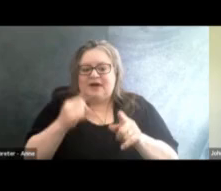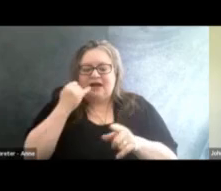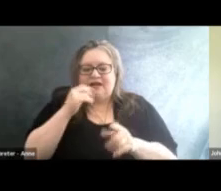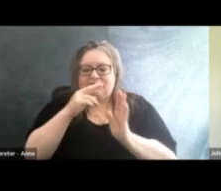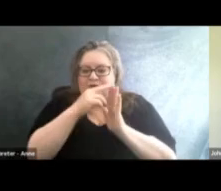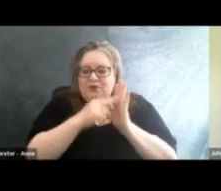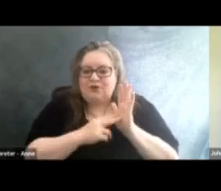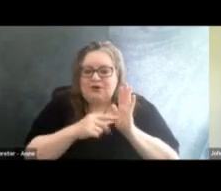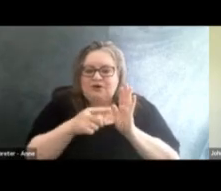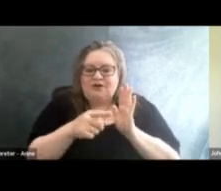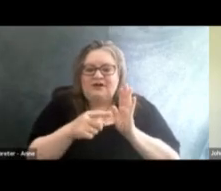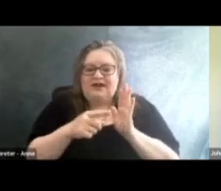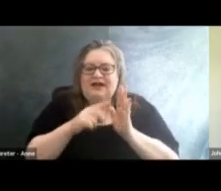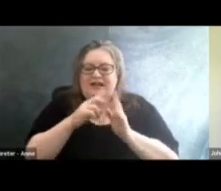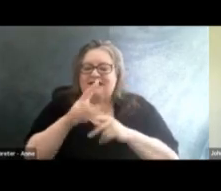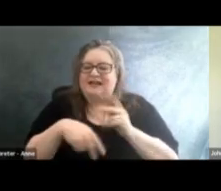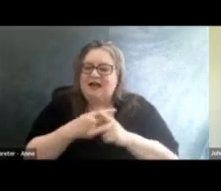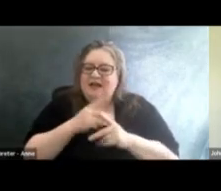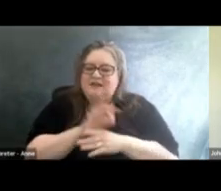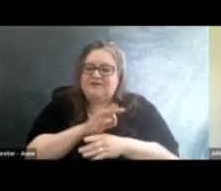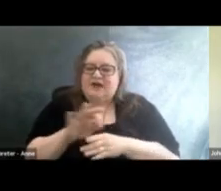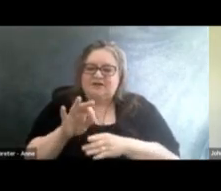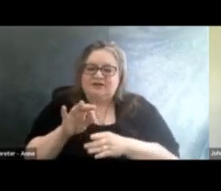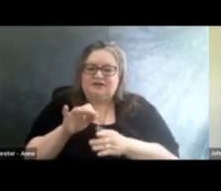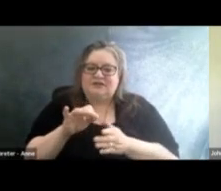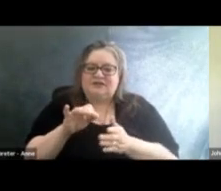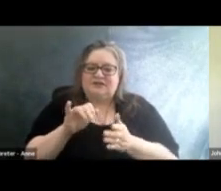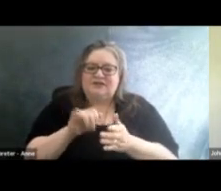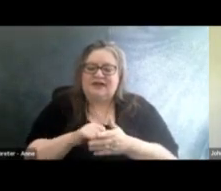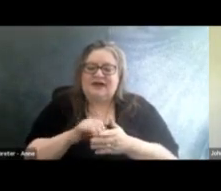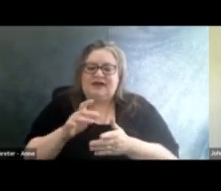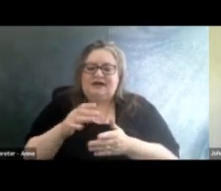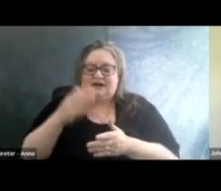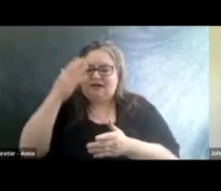the kinds of functions that that the frontal areas, the frontal